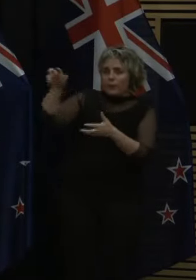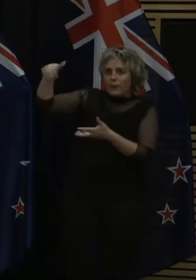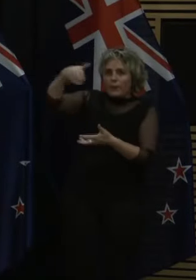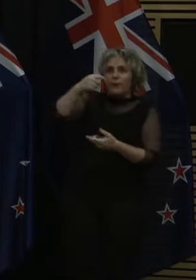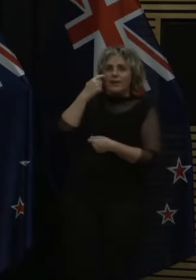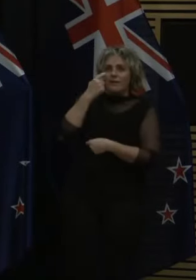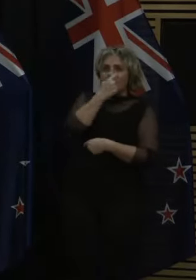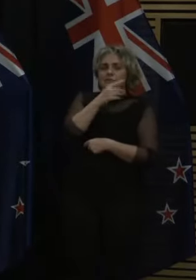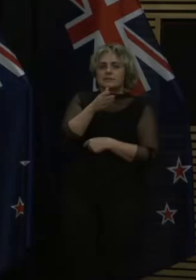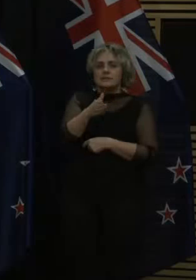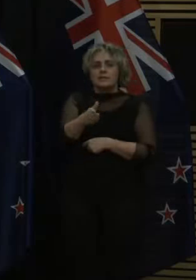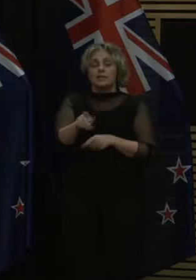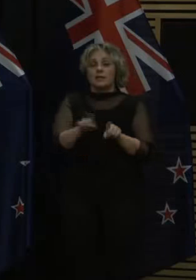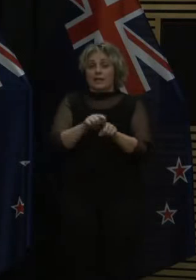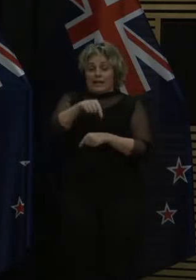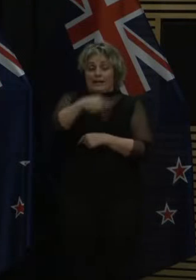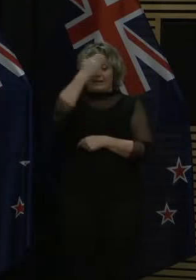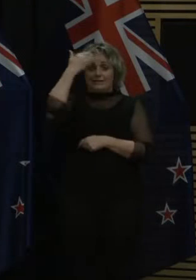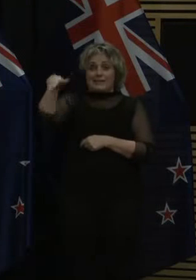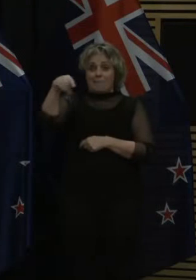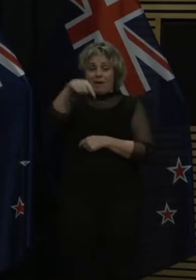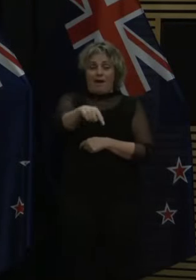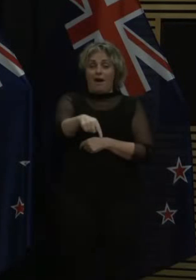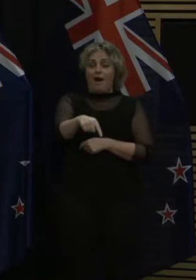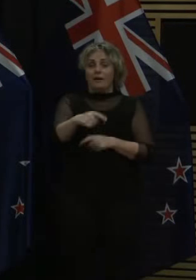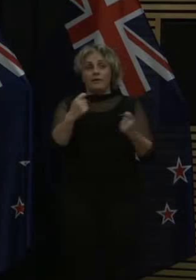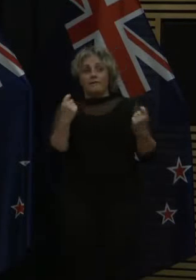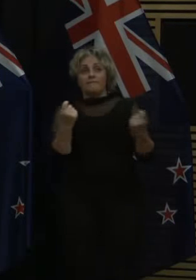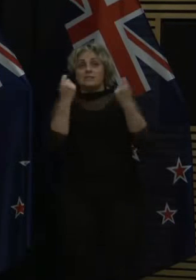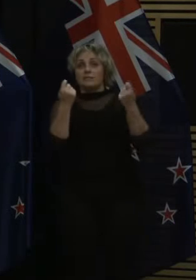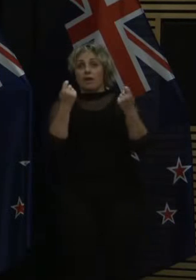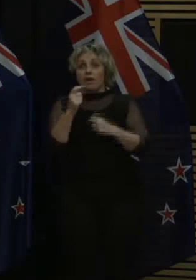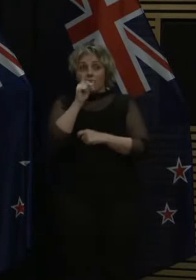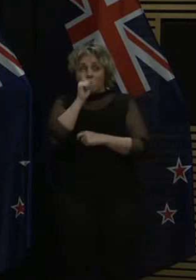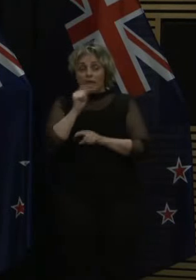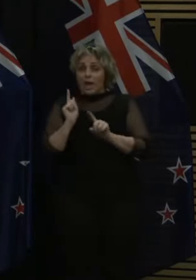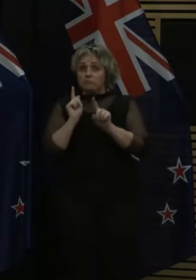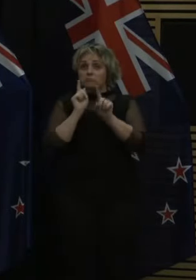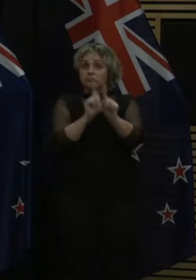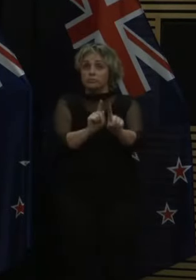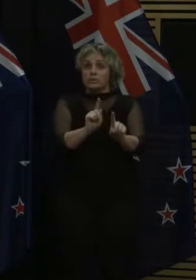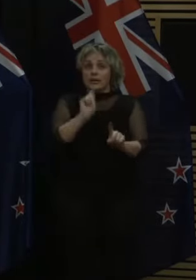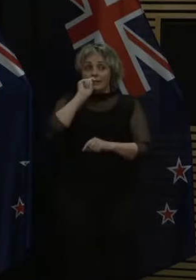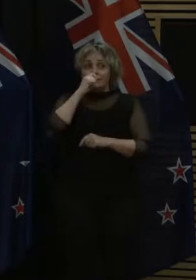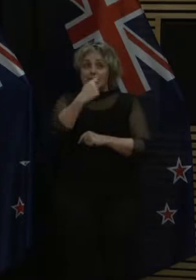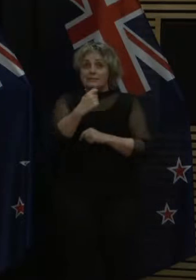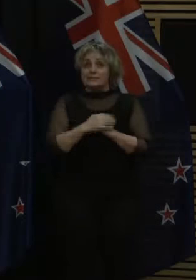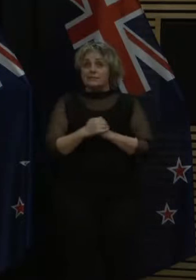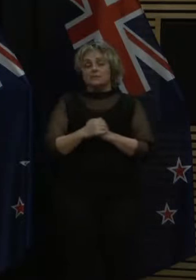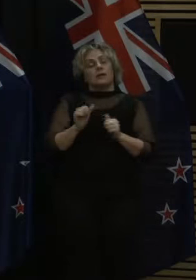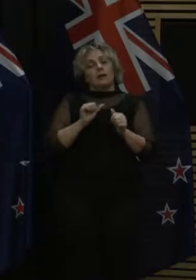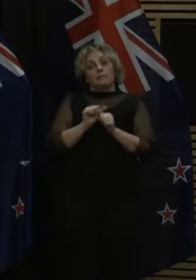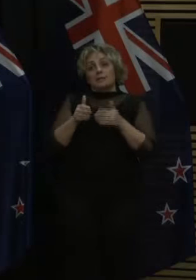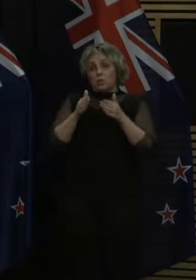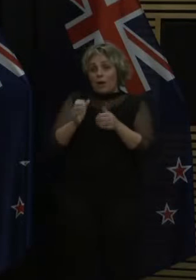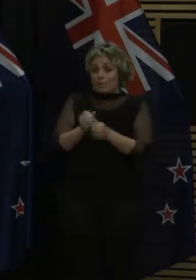reasons, some because they want to encourage vaccines and some the ongoing cost. All that